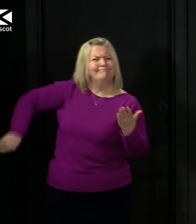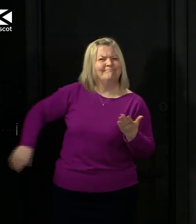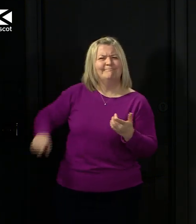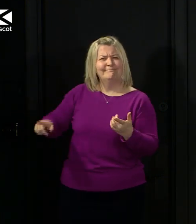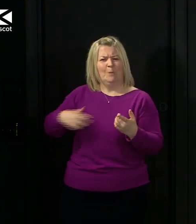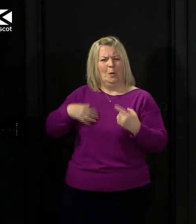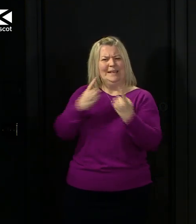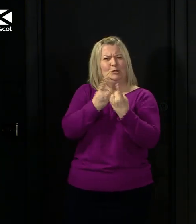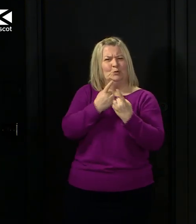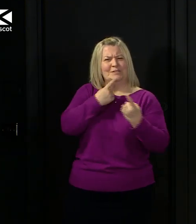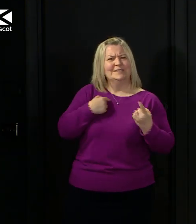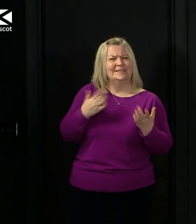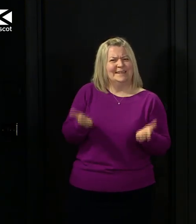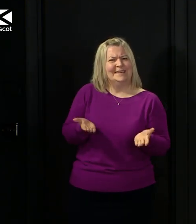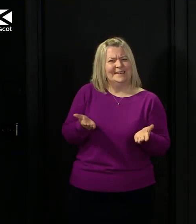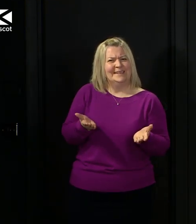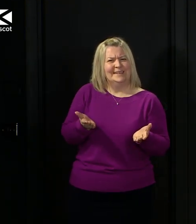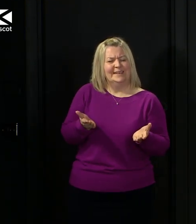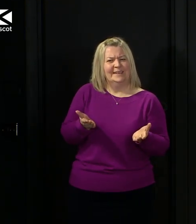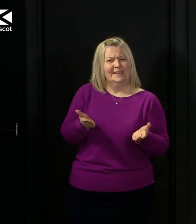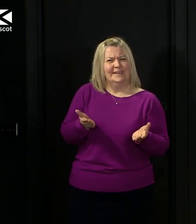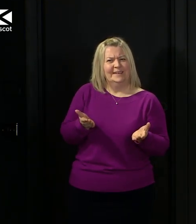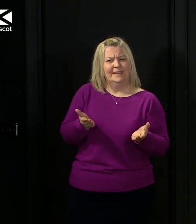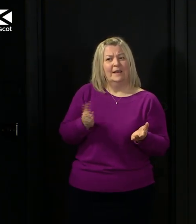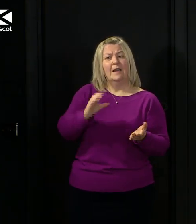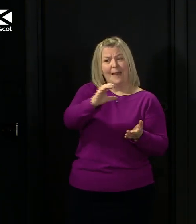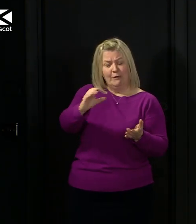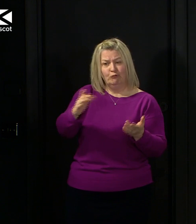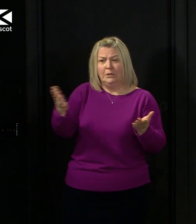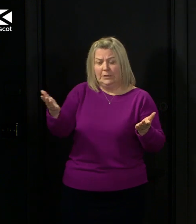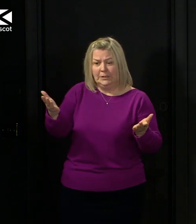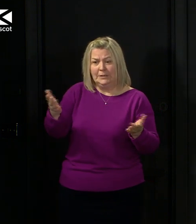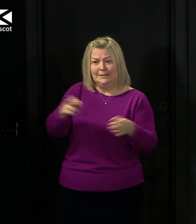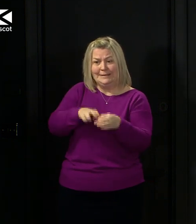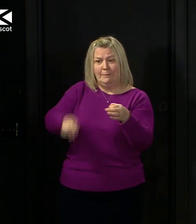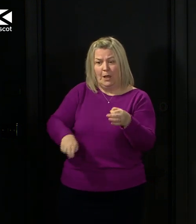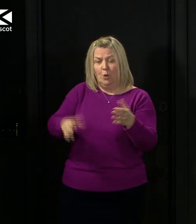my mind yesterday. What was at the forefront of my mind was how firstly I continue to make